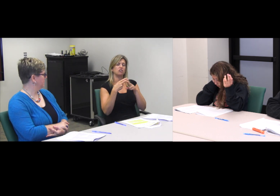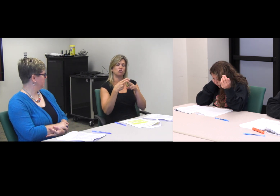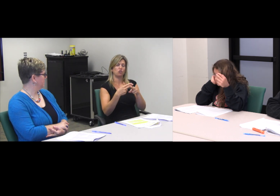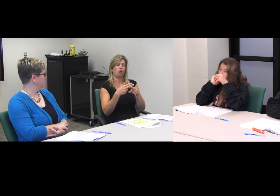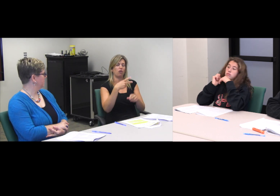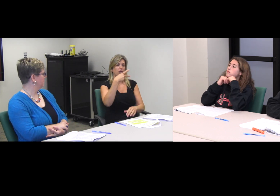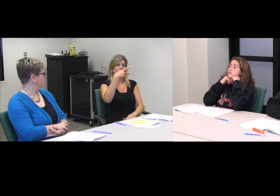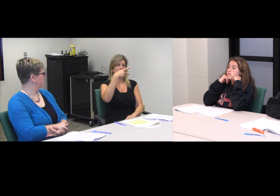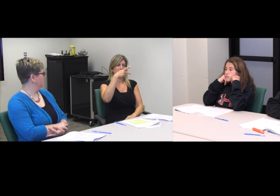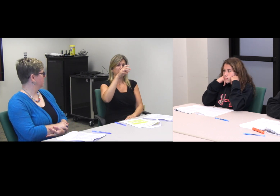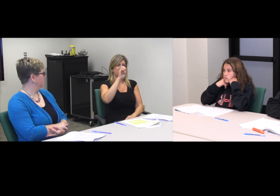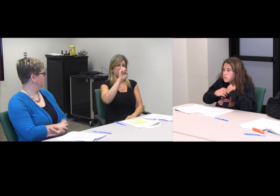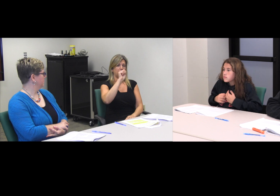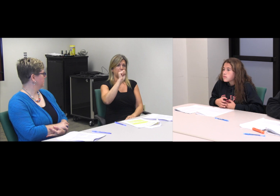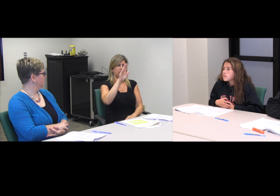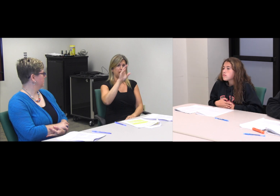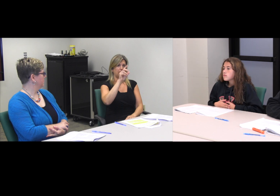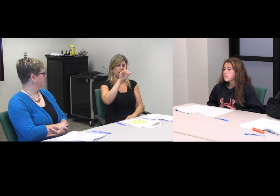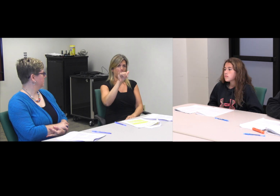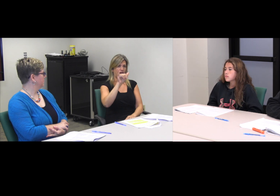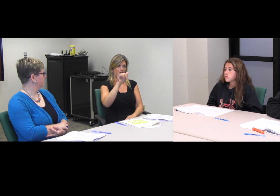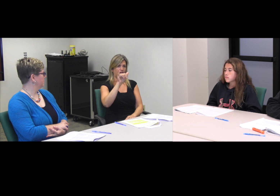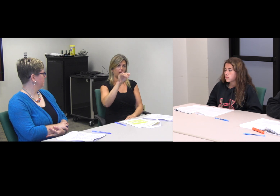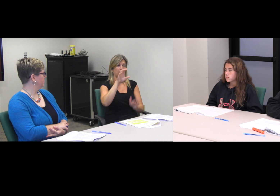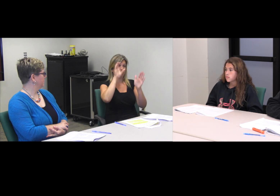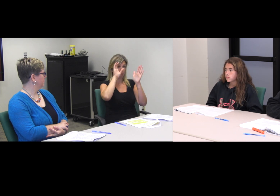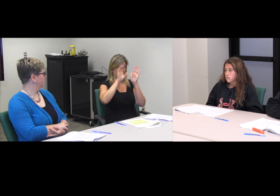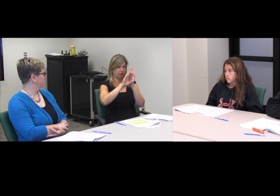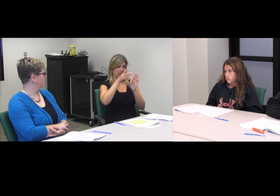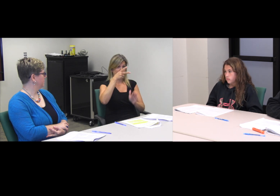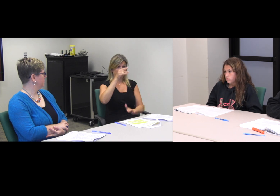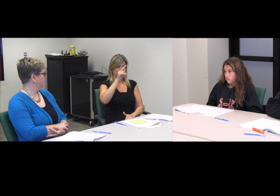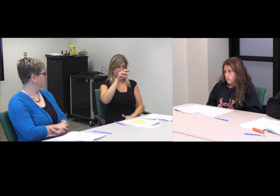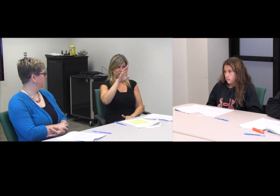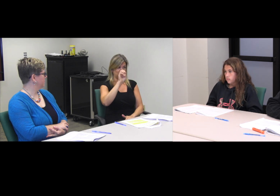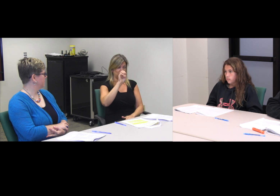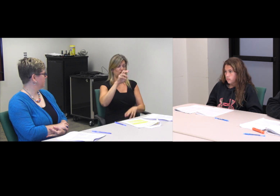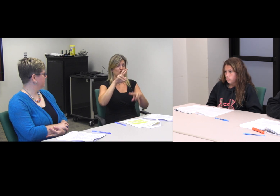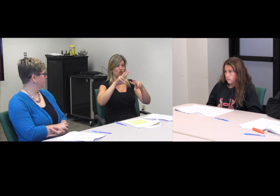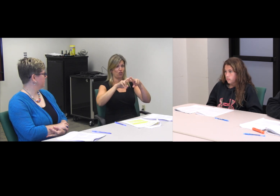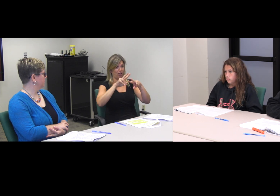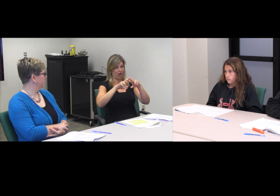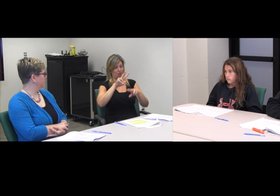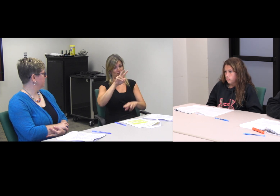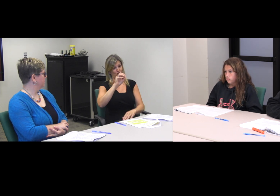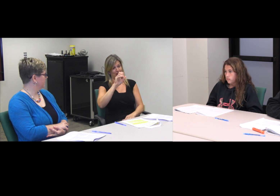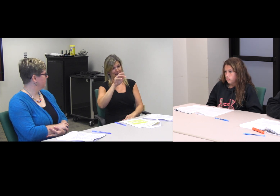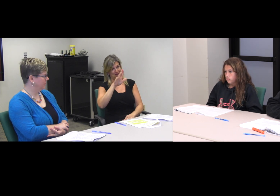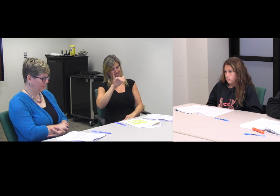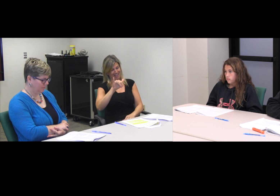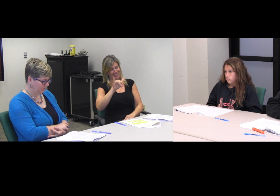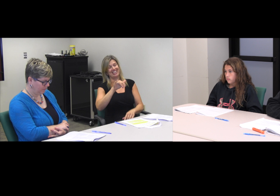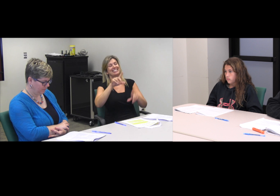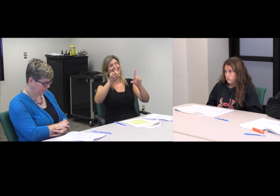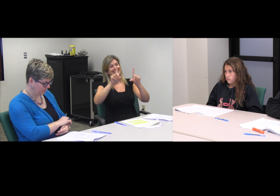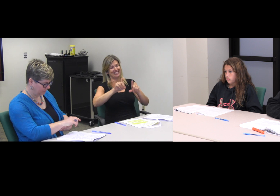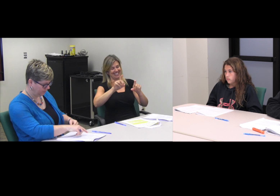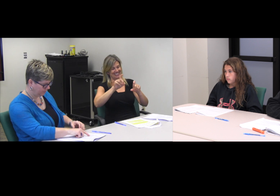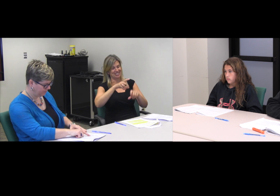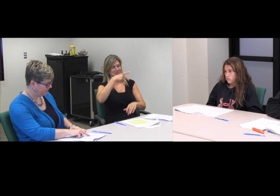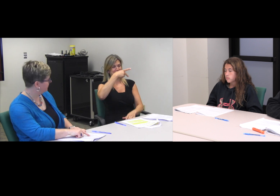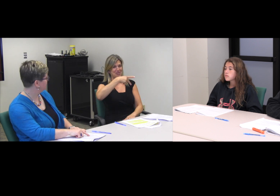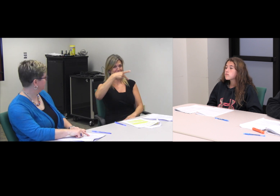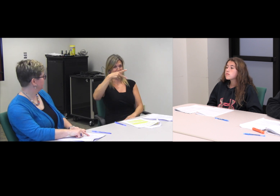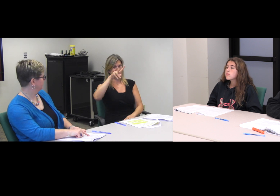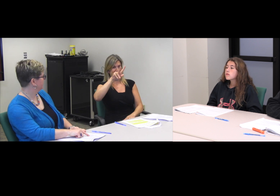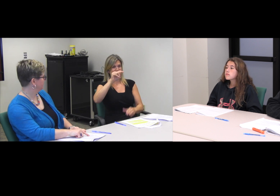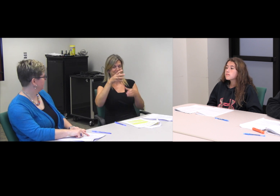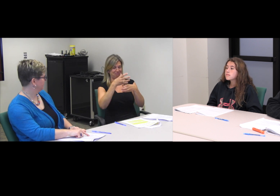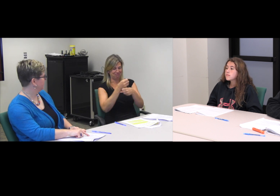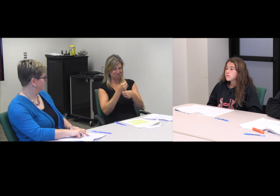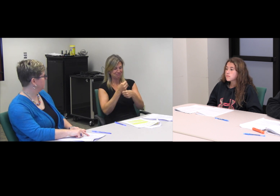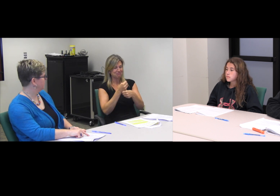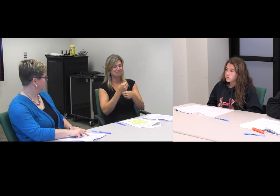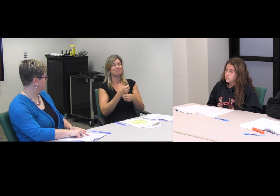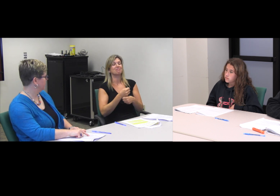We could do the Peabody Picture Vocabulary Test (PPVT).